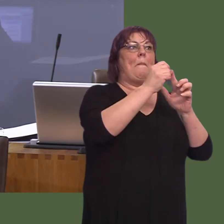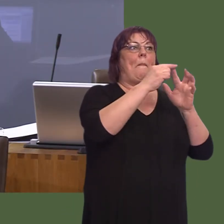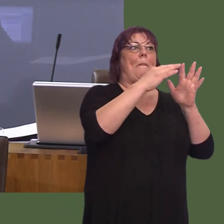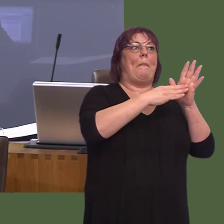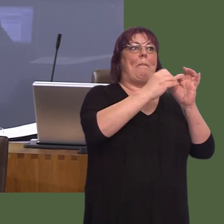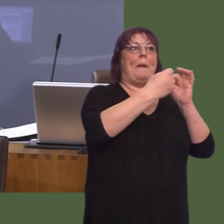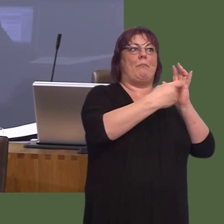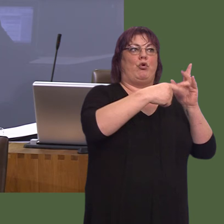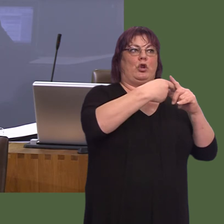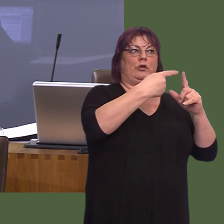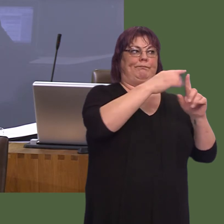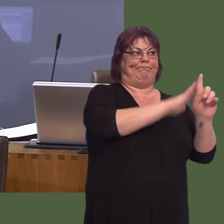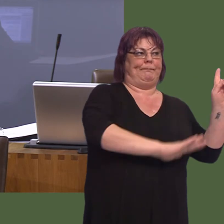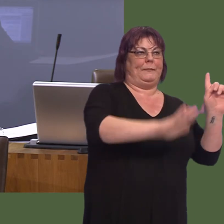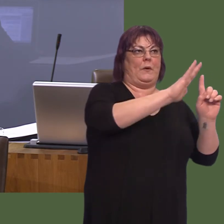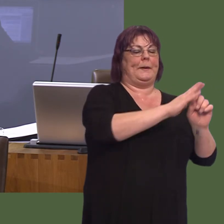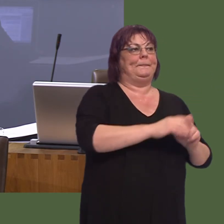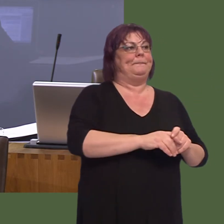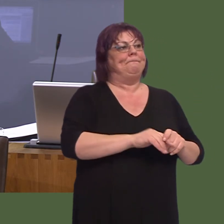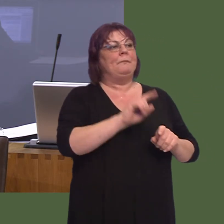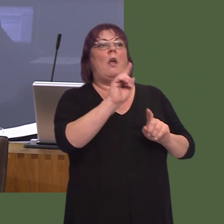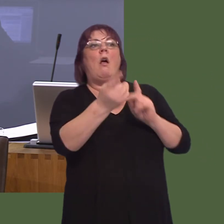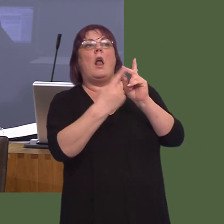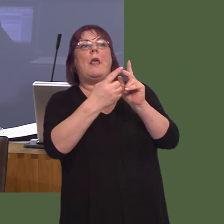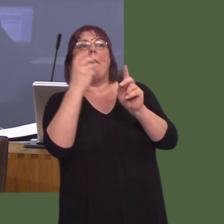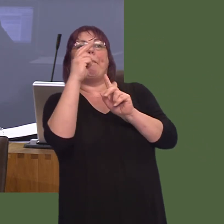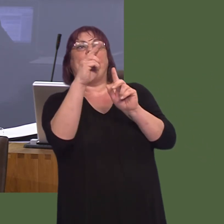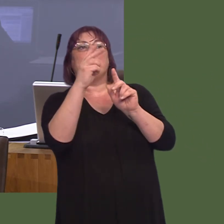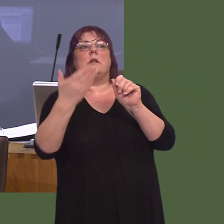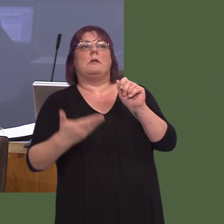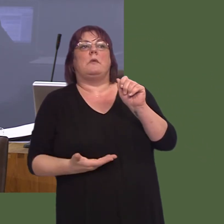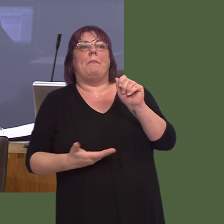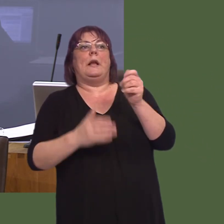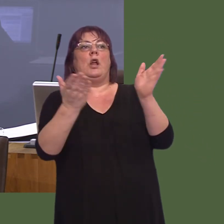who has expanded his business following the closure of another bus company in the county,